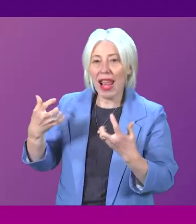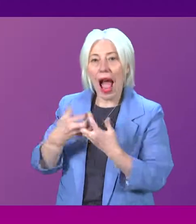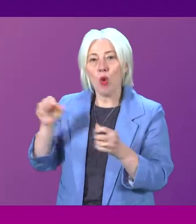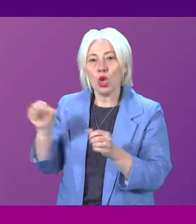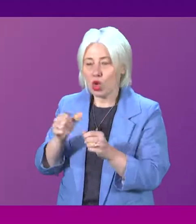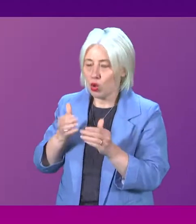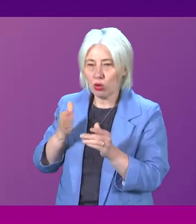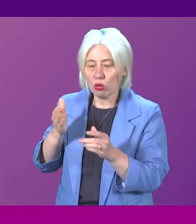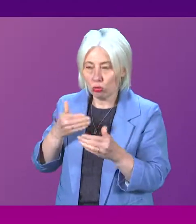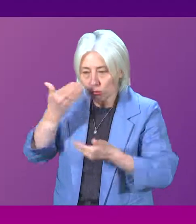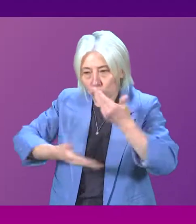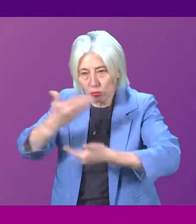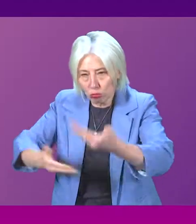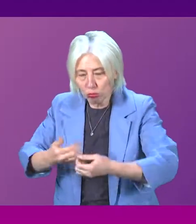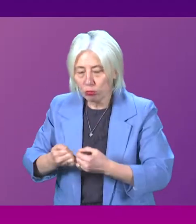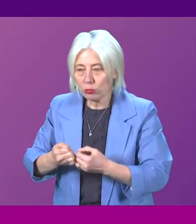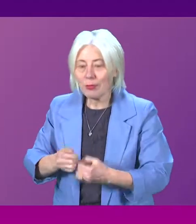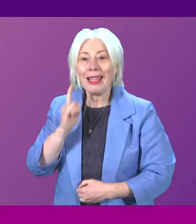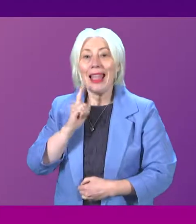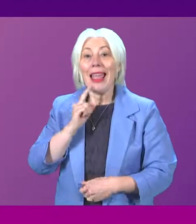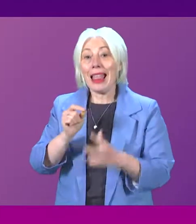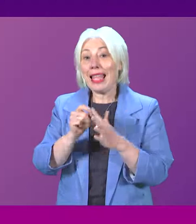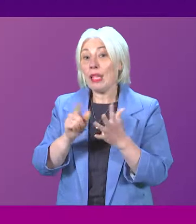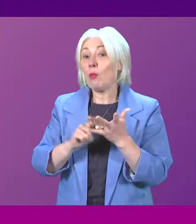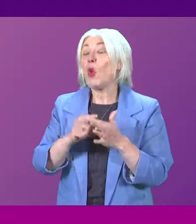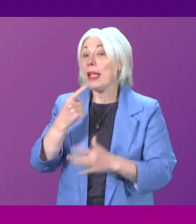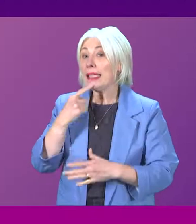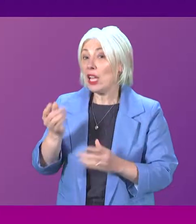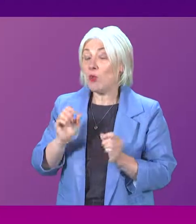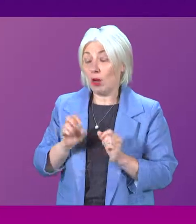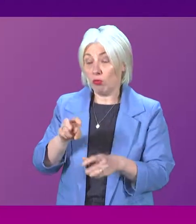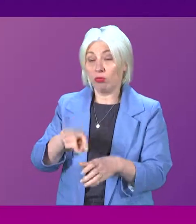Lady Poole undertook in her resignation to support and assist with the transition to her successor.